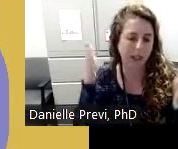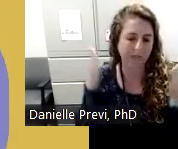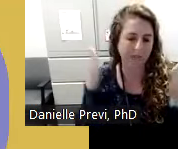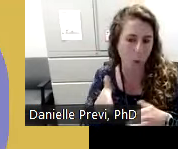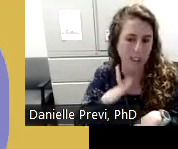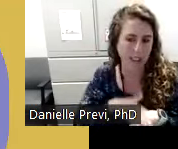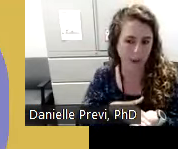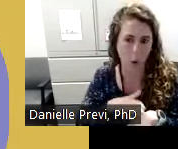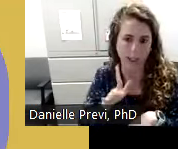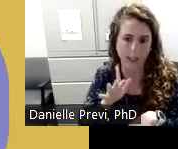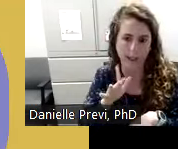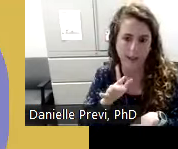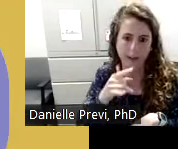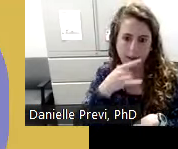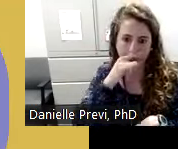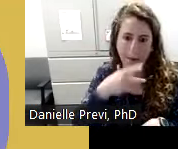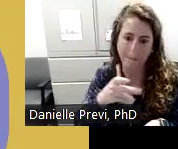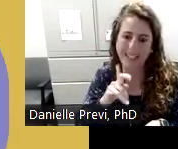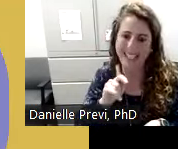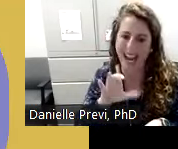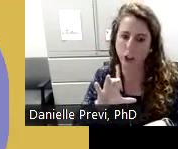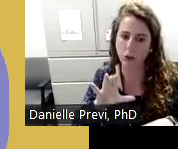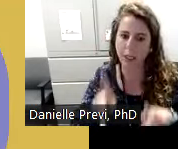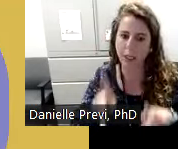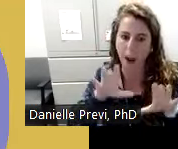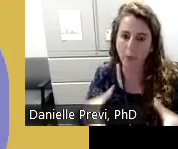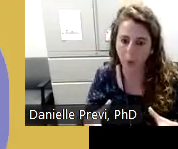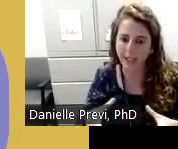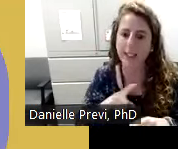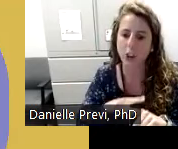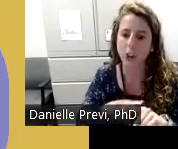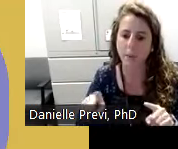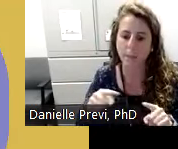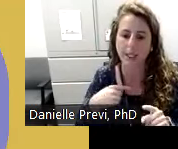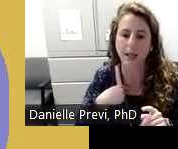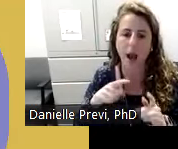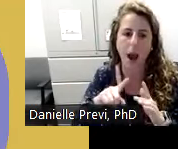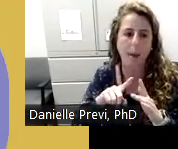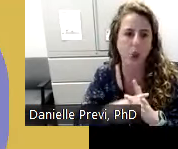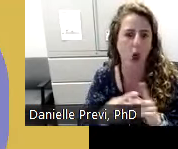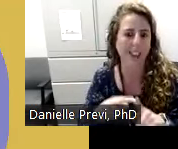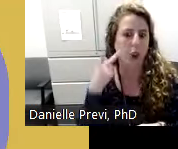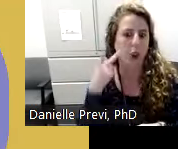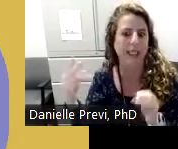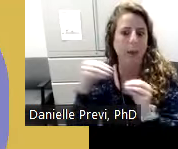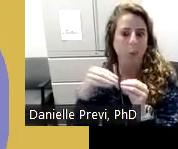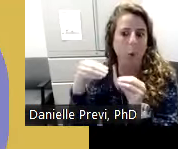implant evaluation and students on the spectrum. So we focus mainly on a pediatric population,